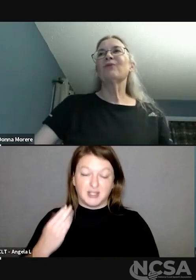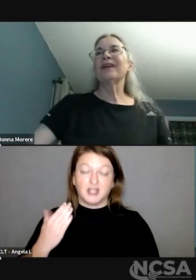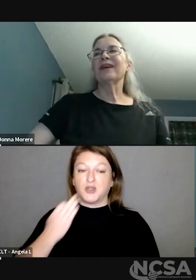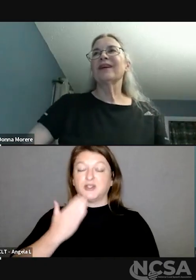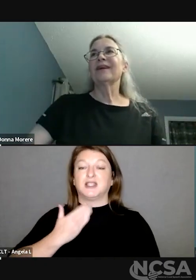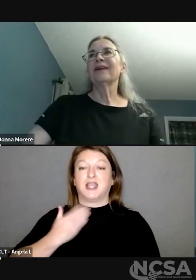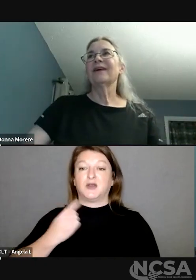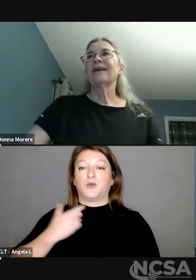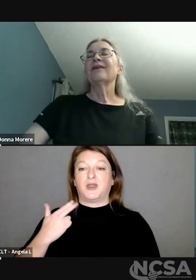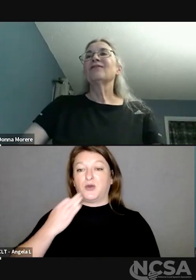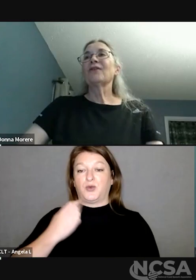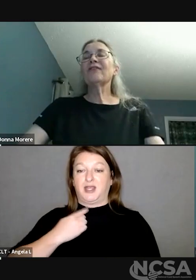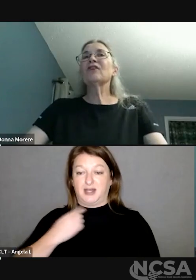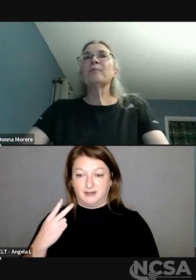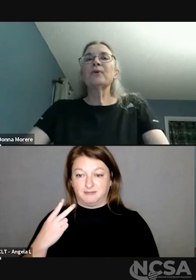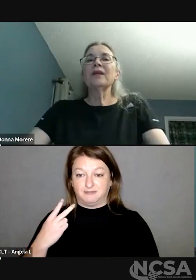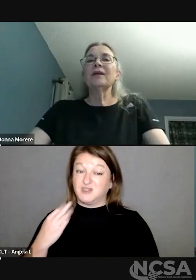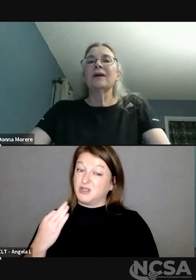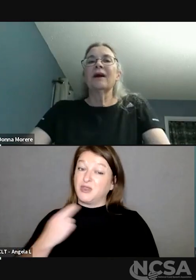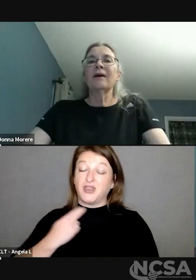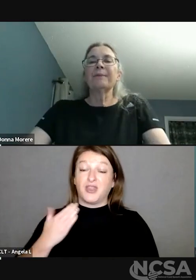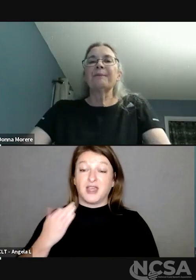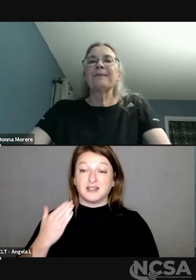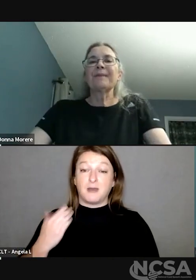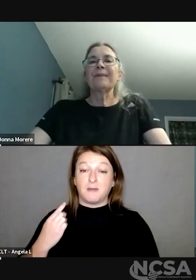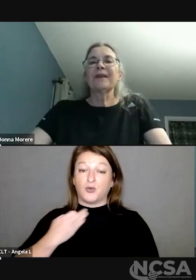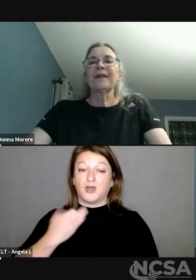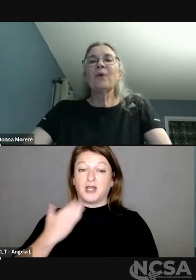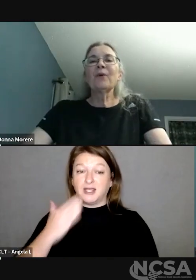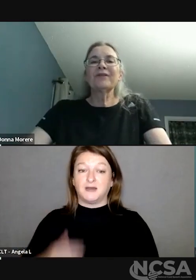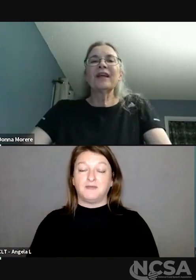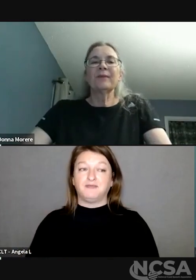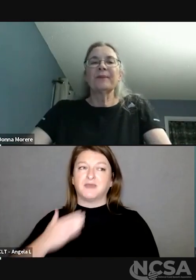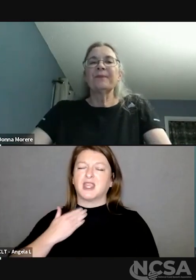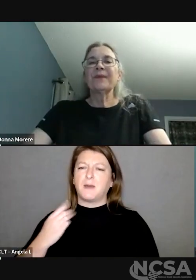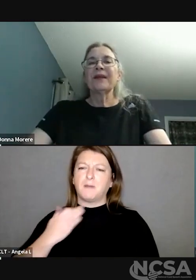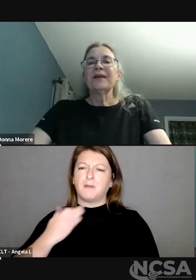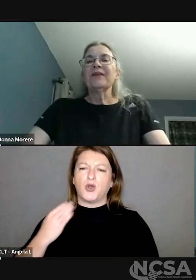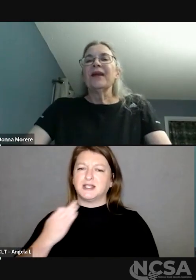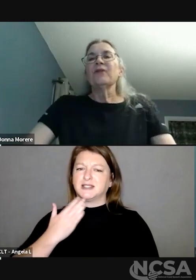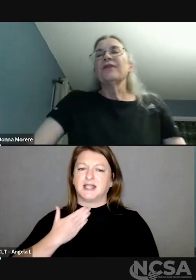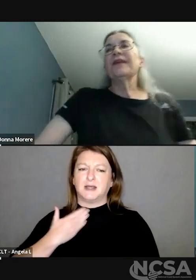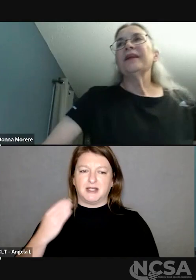So that's a pretty important statement